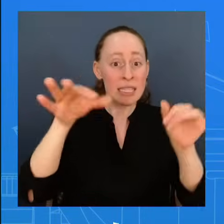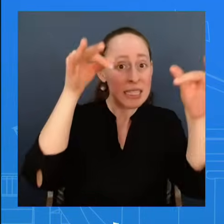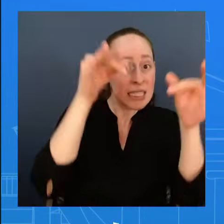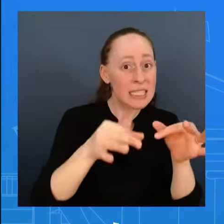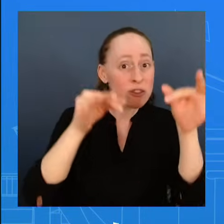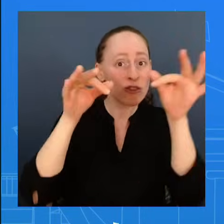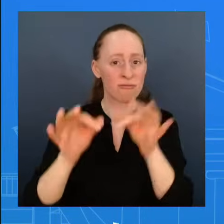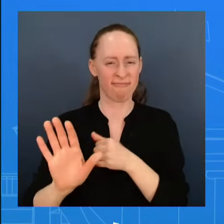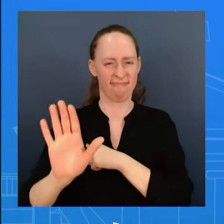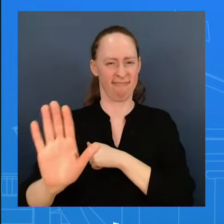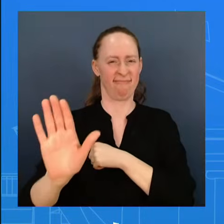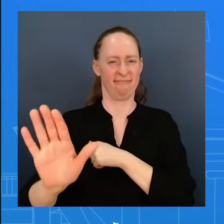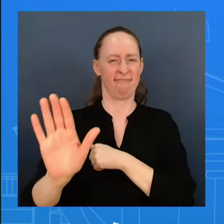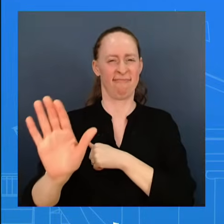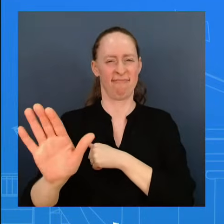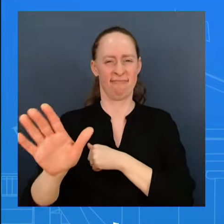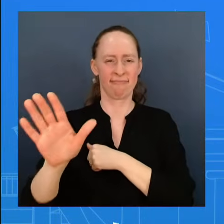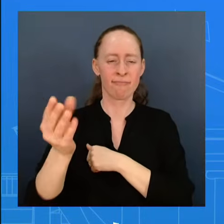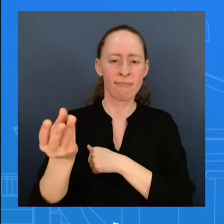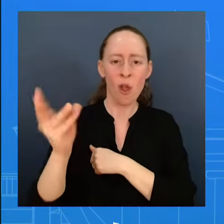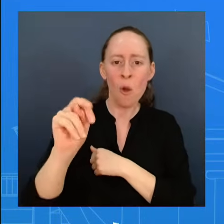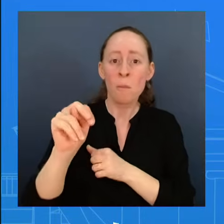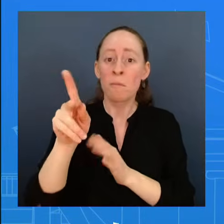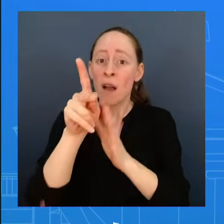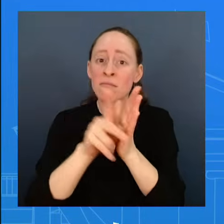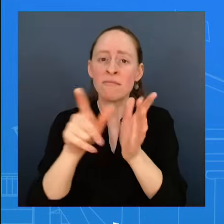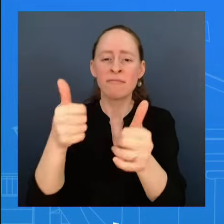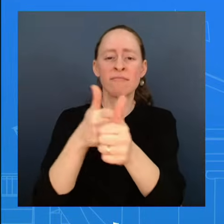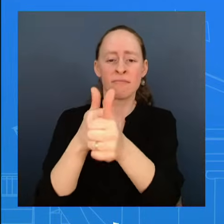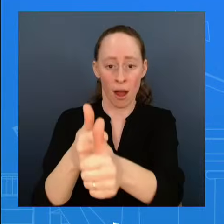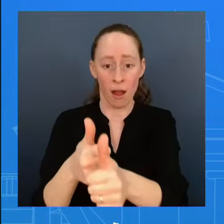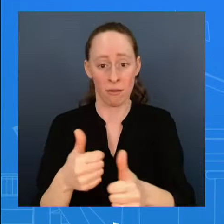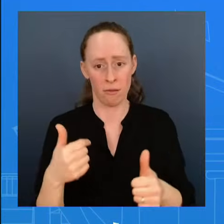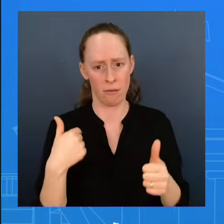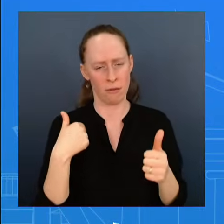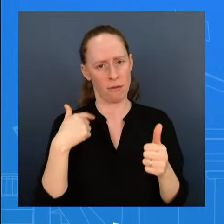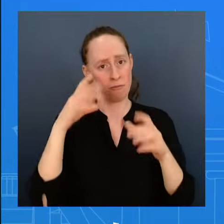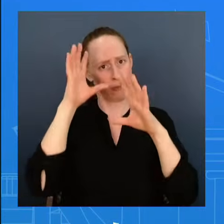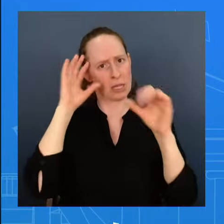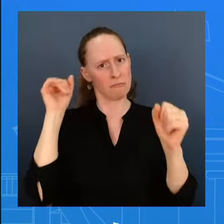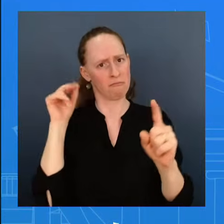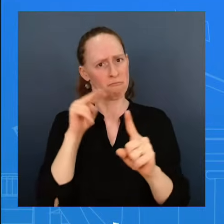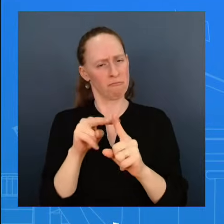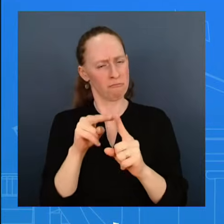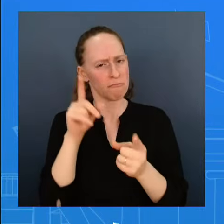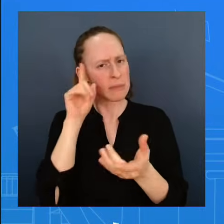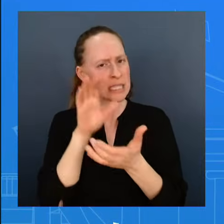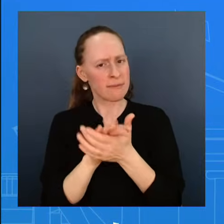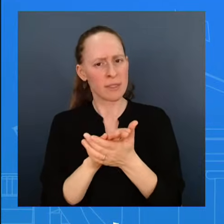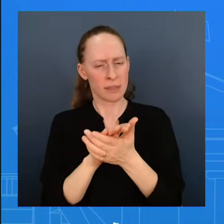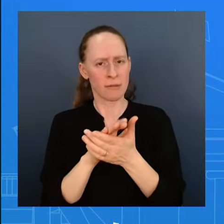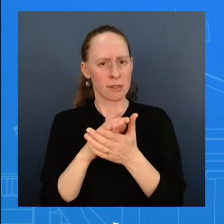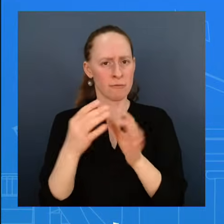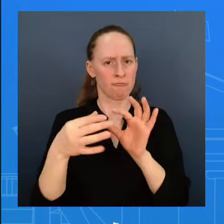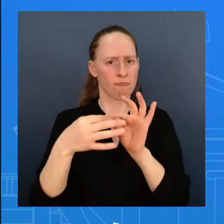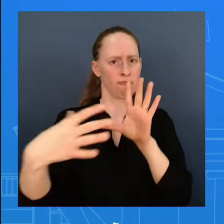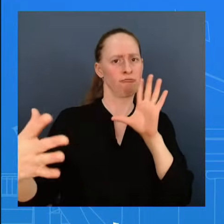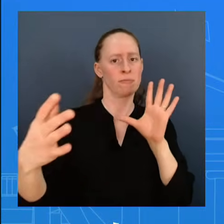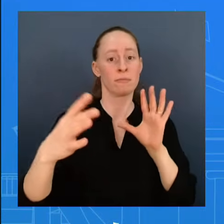And so, the President believes in independence. When the President has spoken about that -- and I think I've said this, whether in a gaggle or here at the podium --